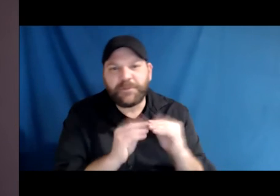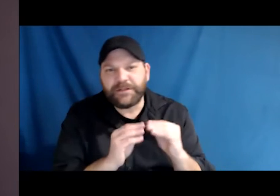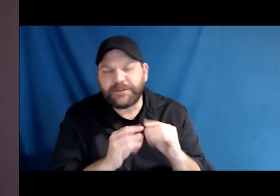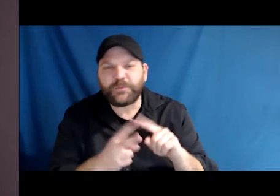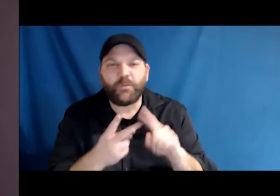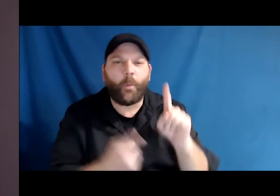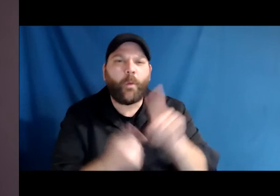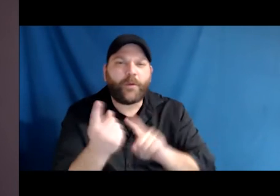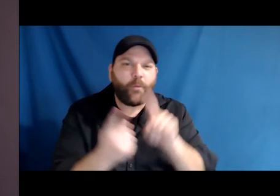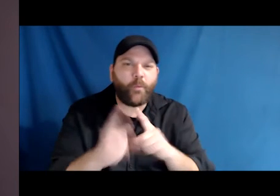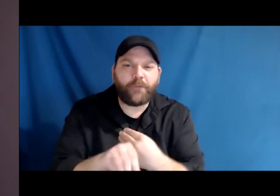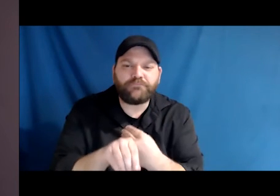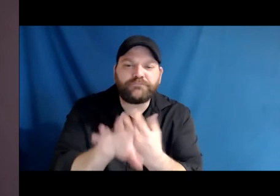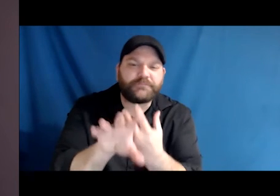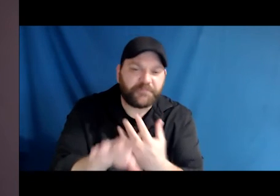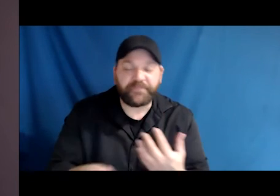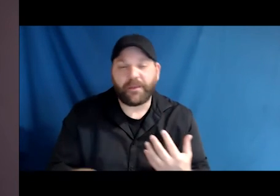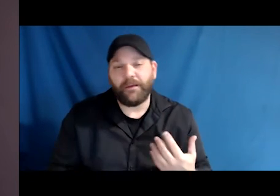and you know, I'm just really proud that I was able to